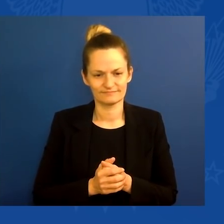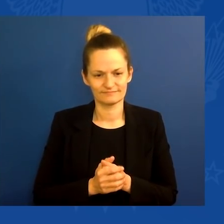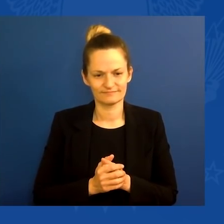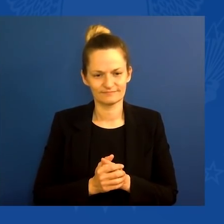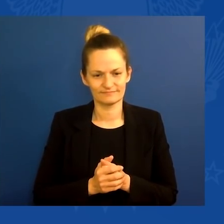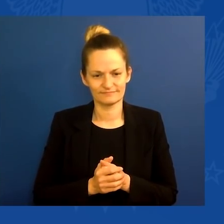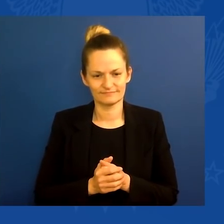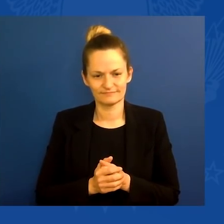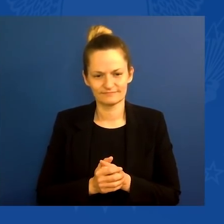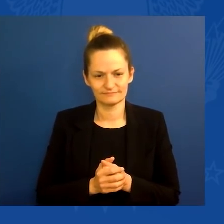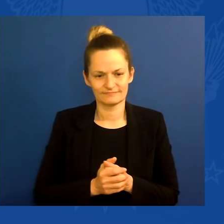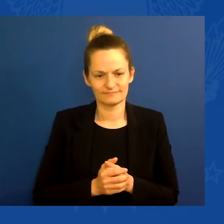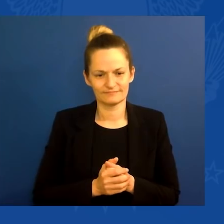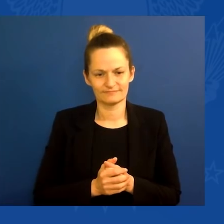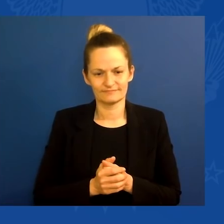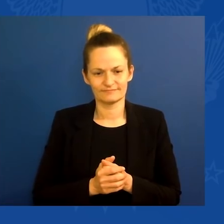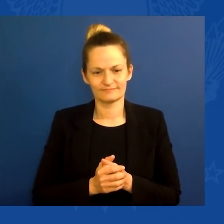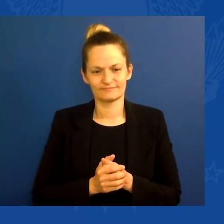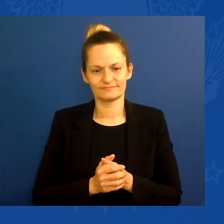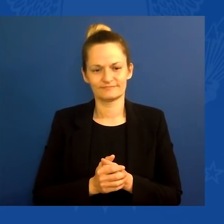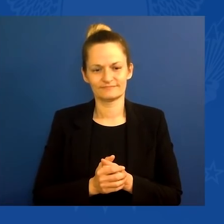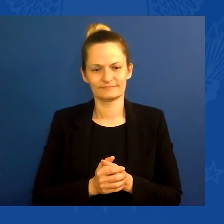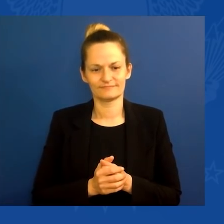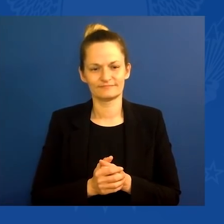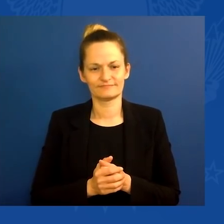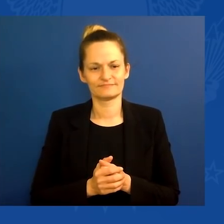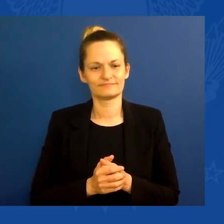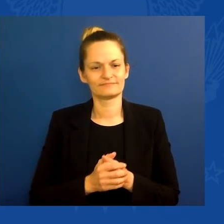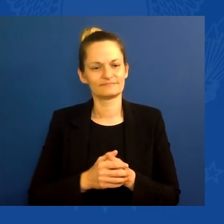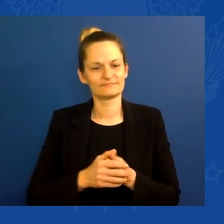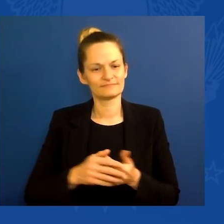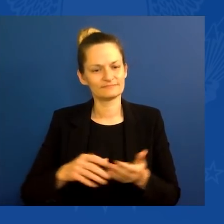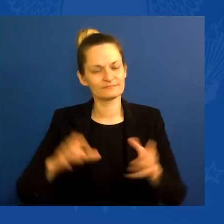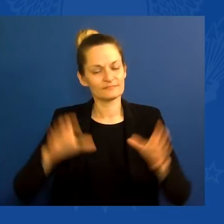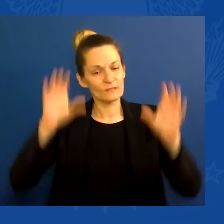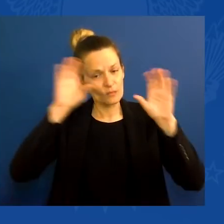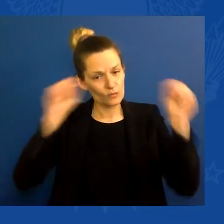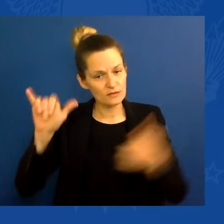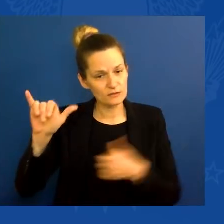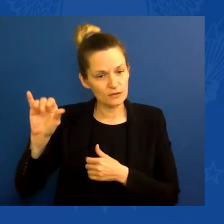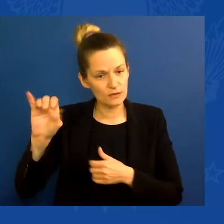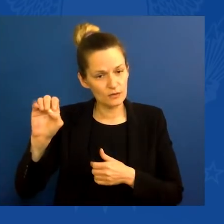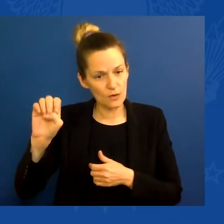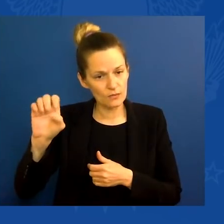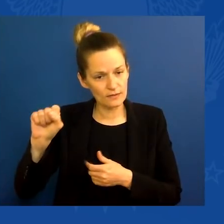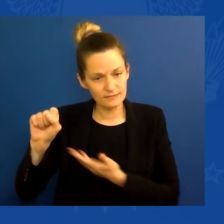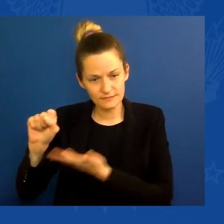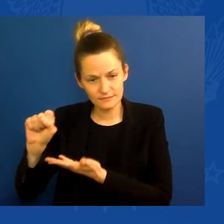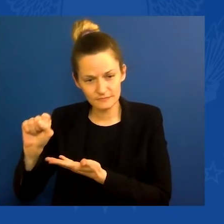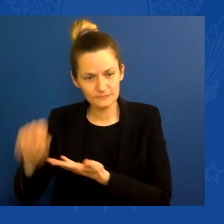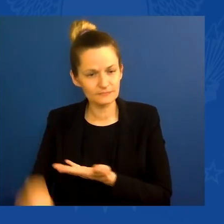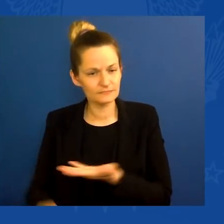President Yoes; Auxiliary President Hennie; Auxiliary President Lehmann;